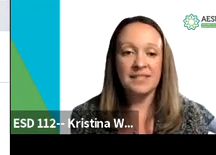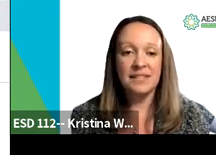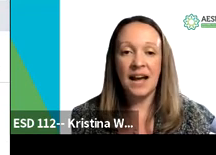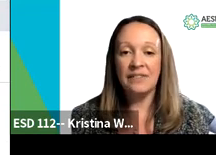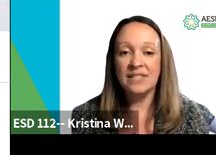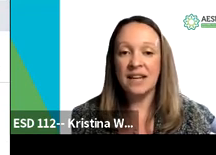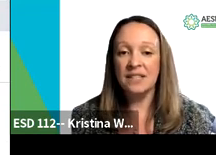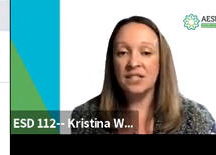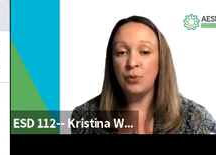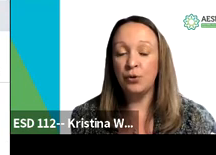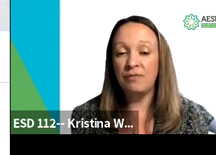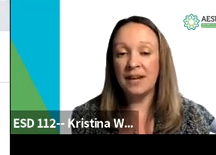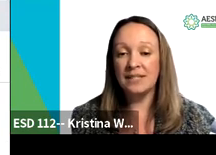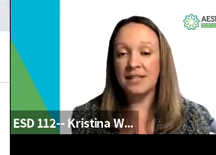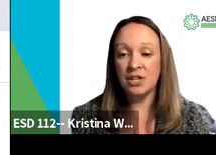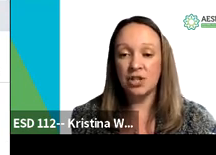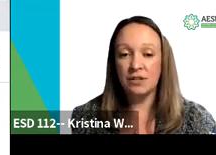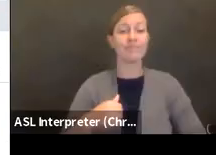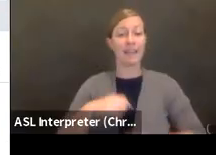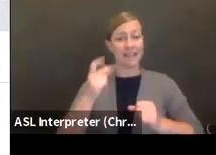ESD 112-- Kristina Wambold: I can see that I've assigned this to both of my sections.